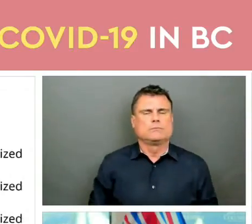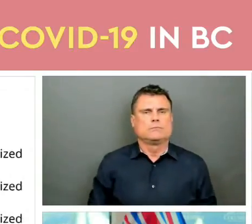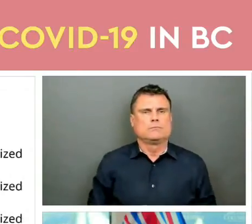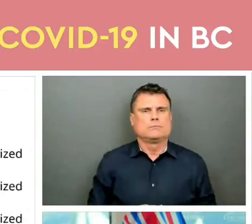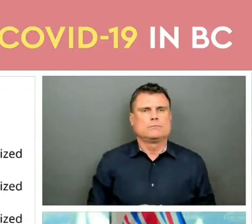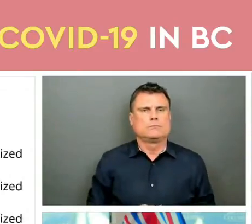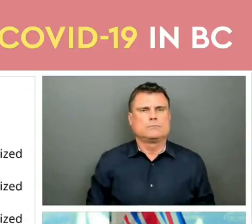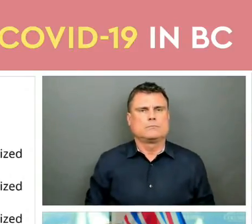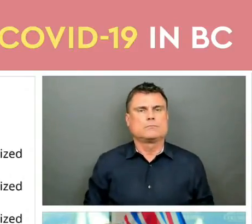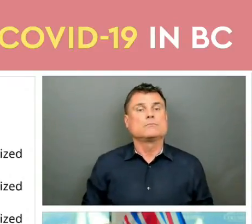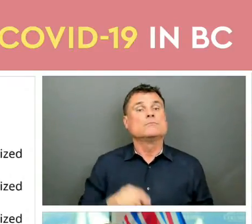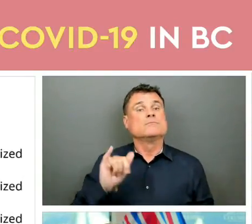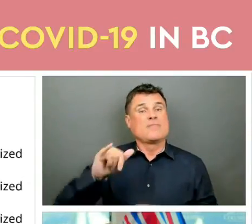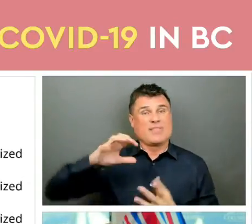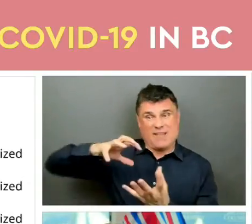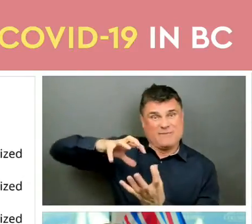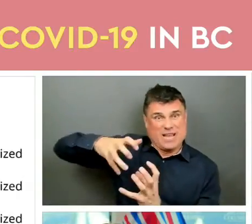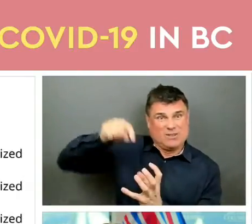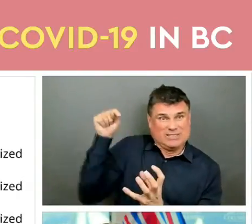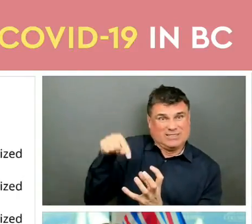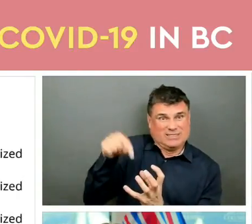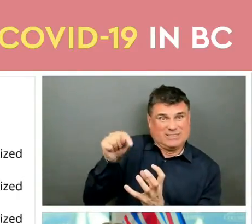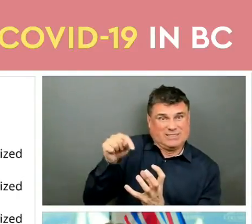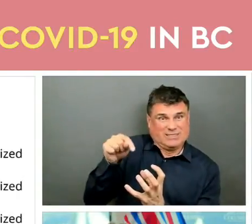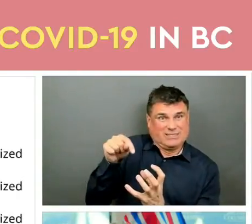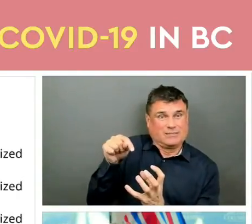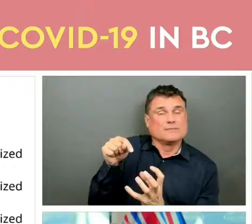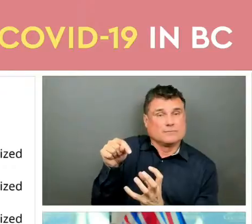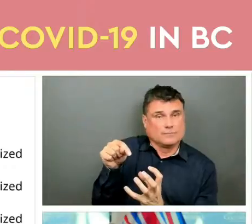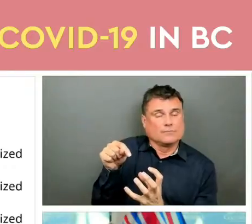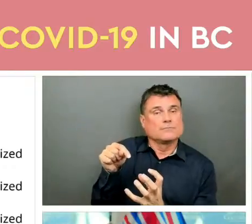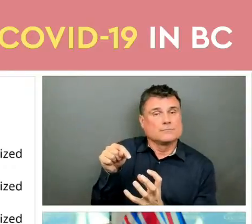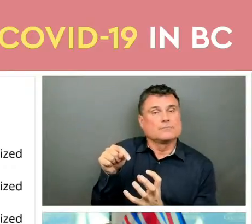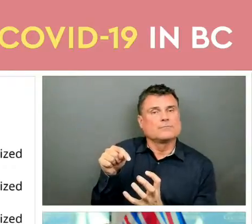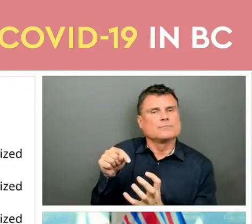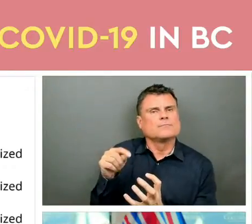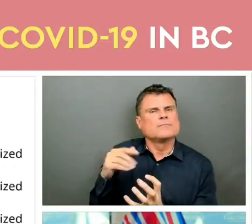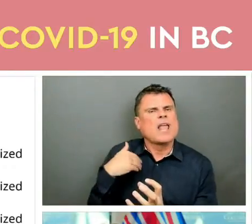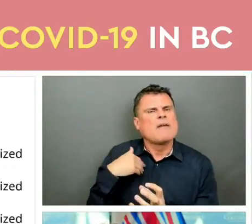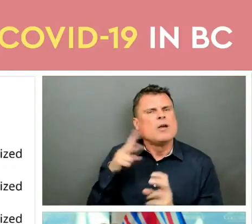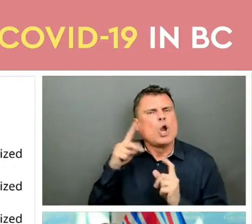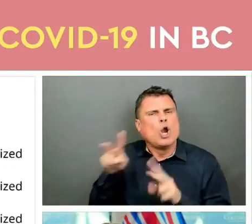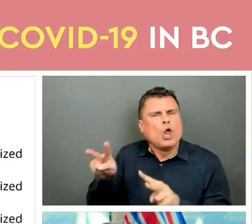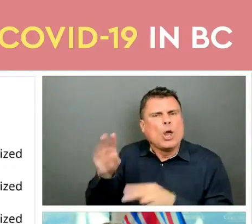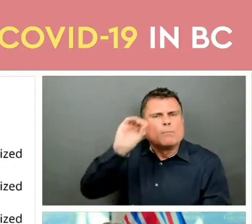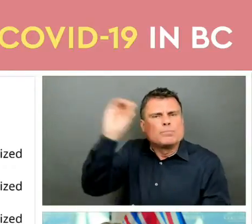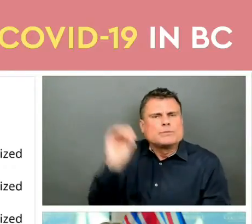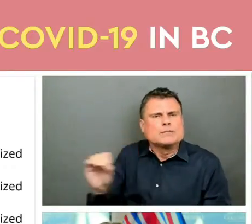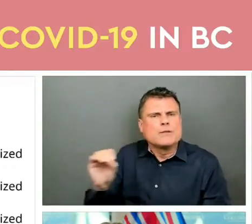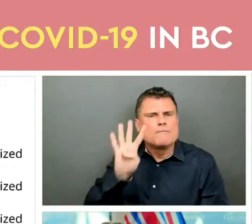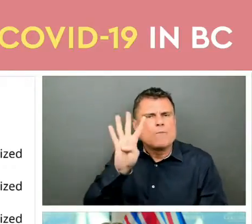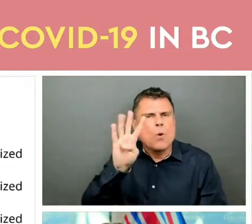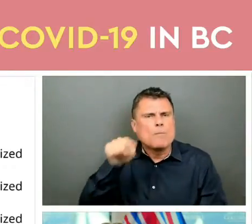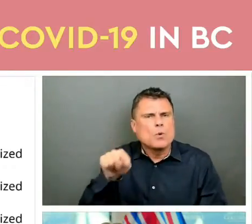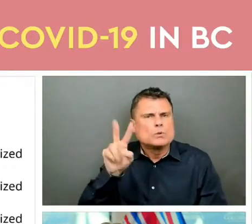have a hospitalization percent of about 4.2 percent in people who were diagnosed with COVID-19.